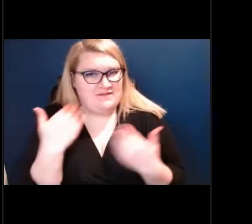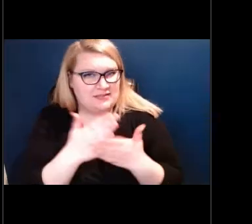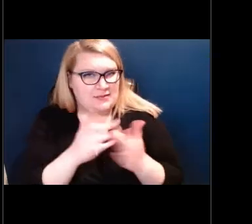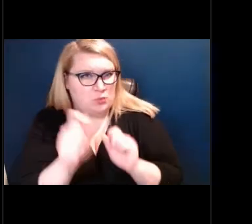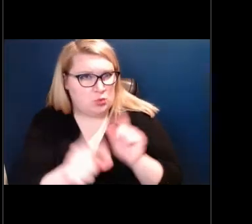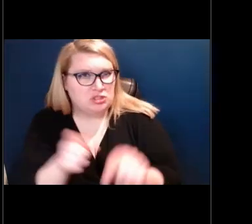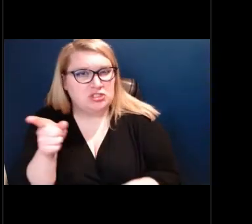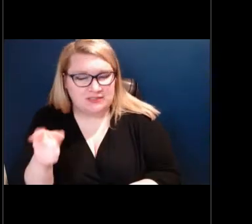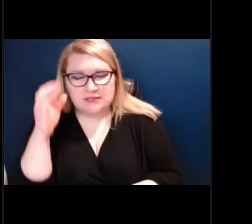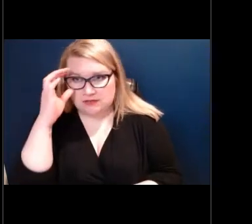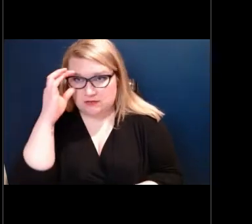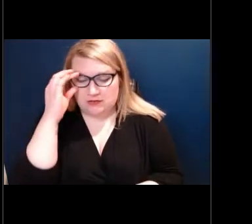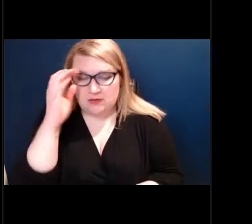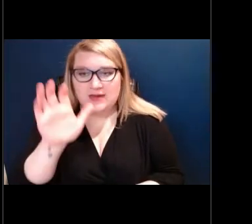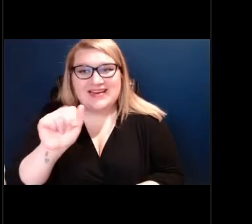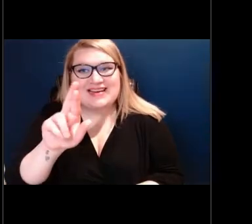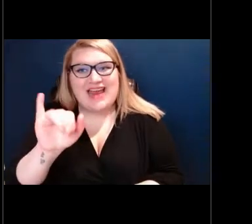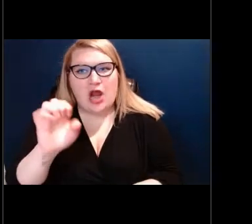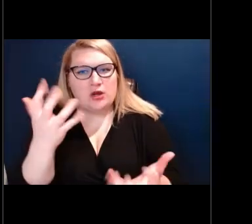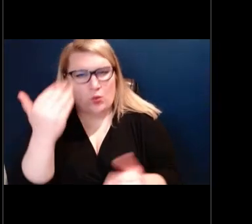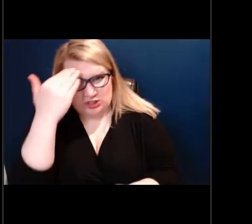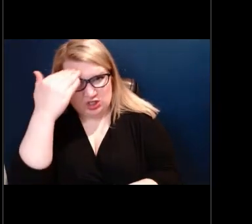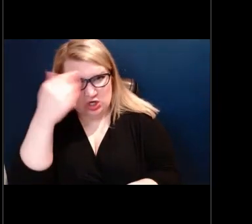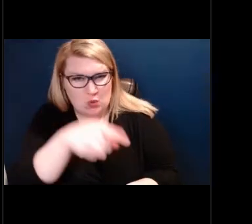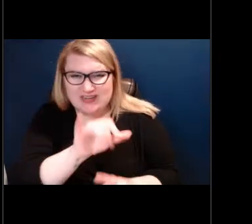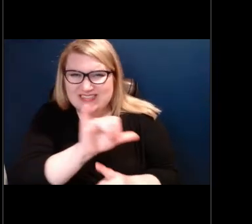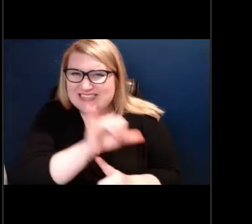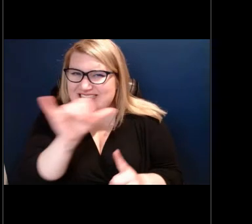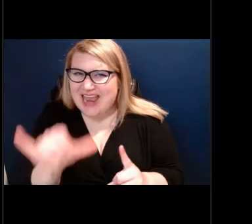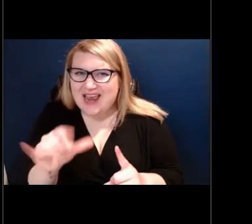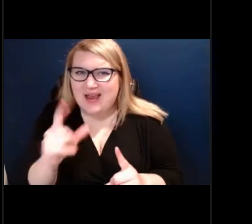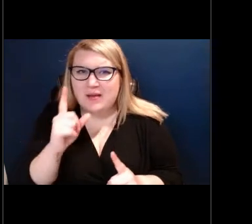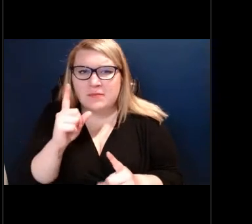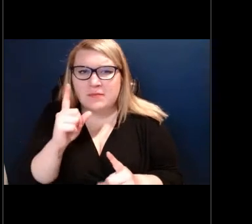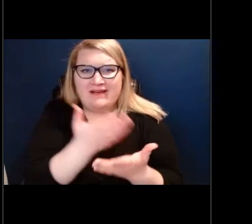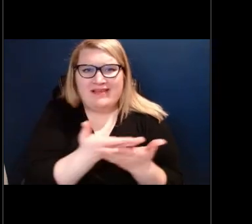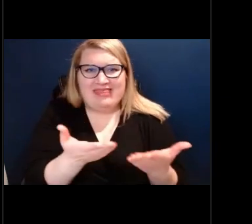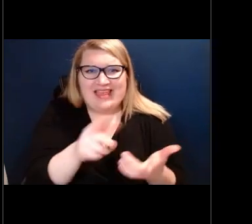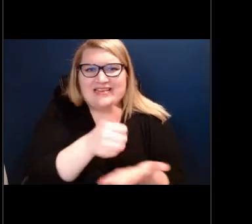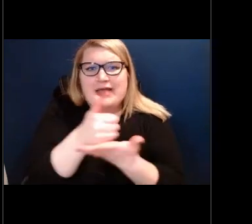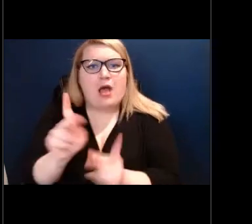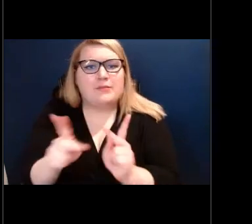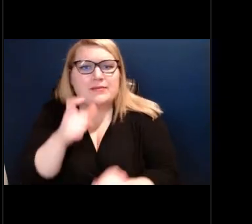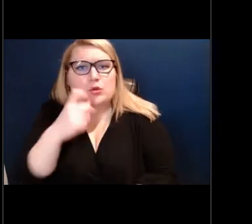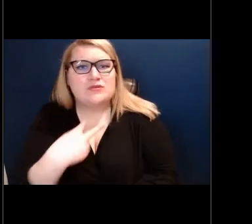So Carrie wants to know, "Are these same devices, that help people who are caught in an avalanche?"